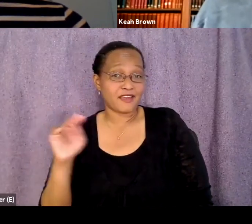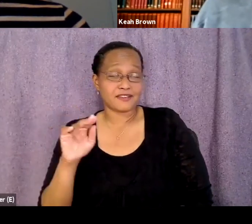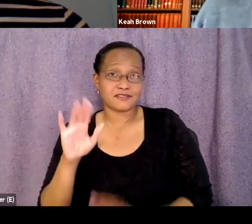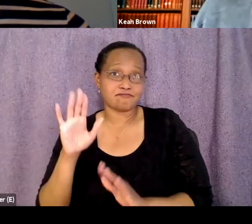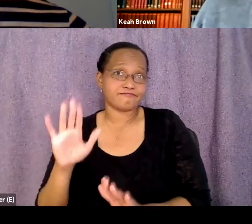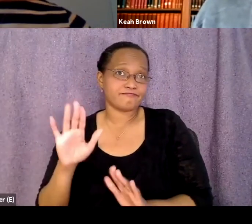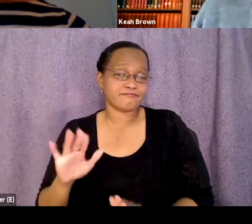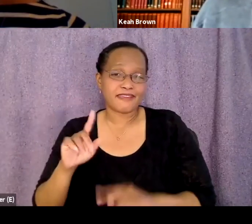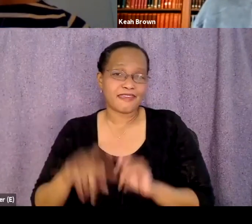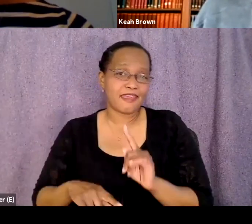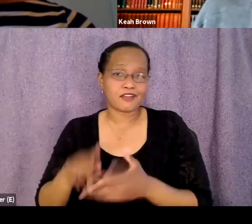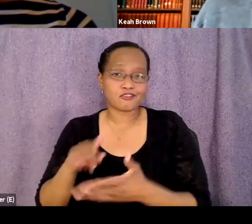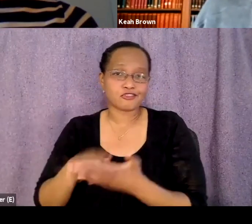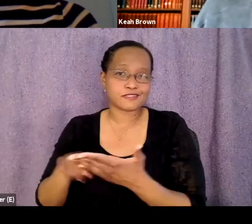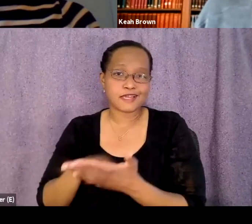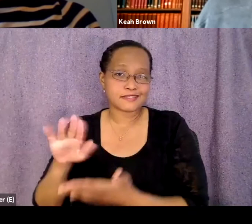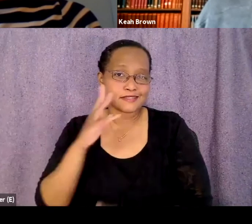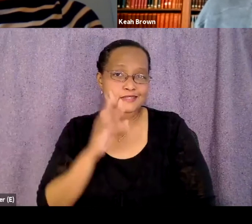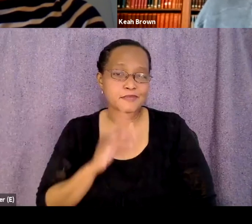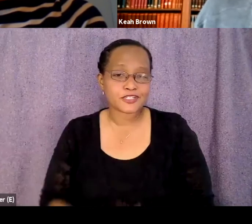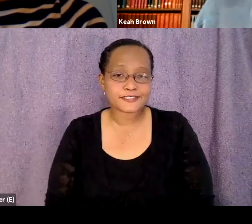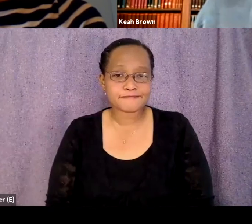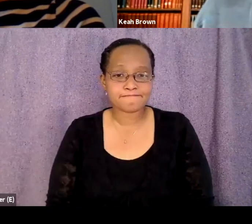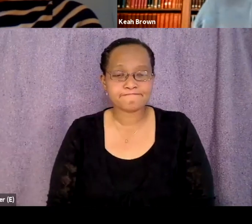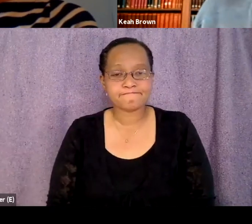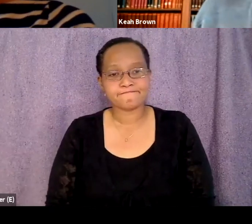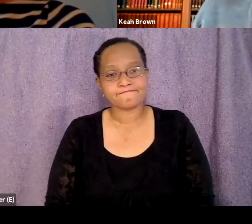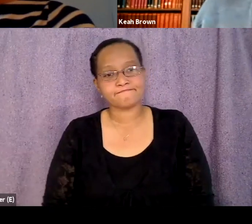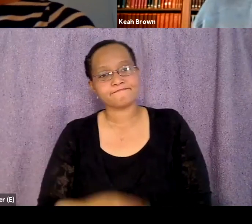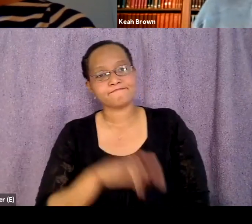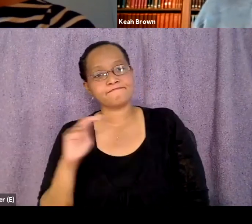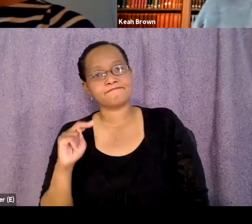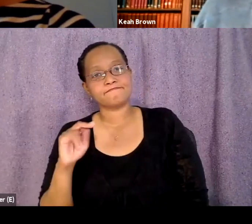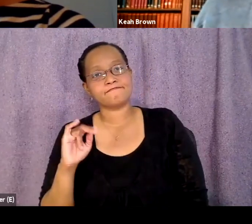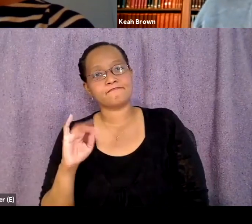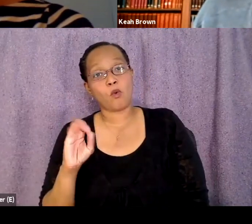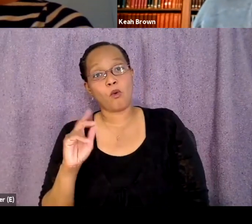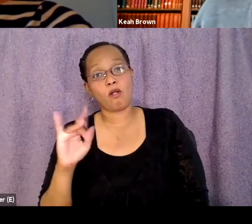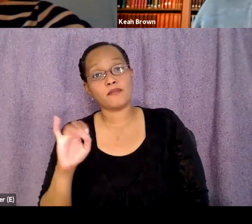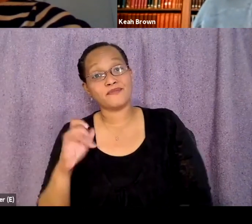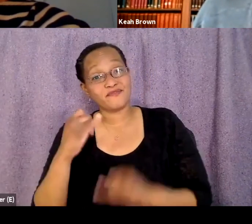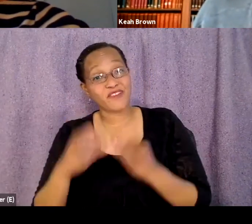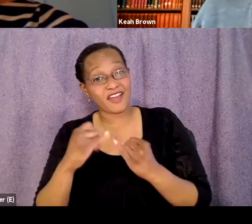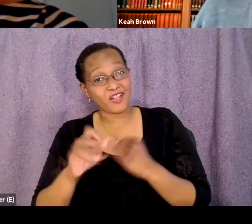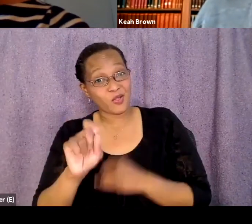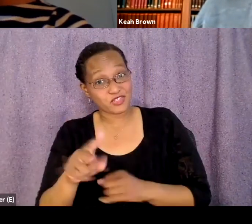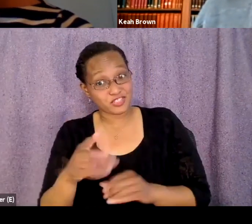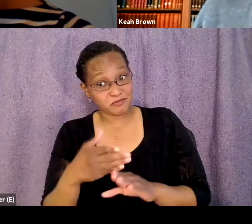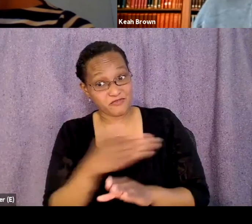Nicole Redding (she/her): So a final question for you and before we move on to book giveaway